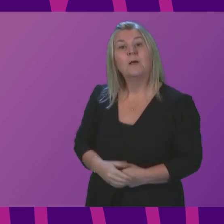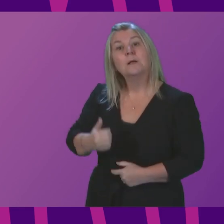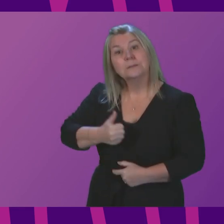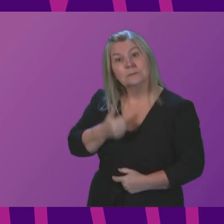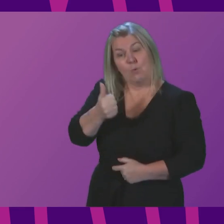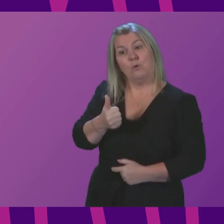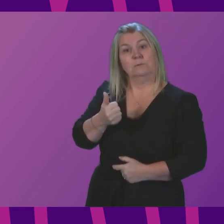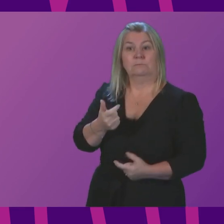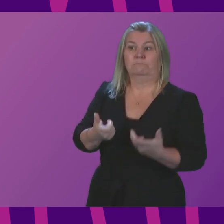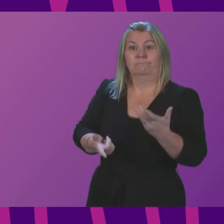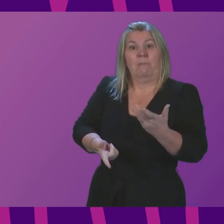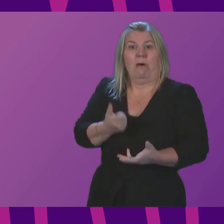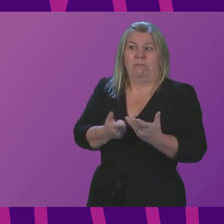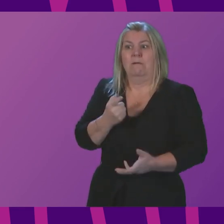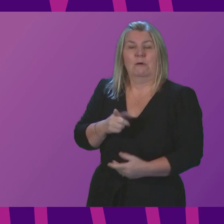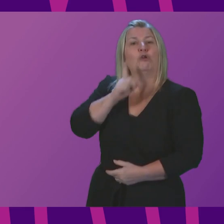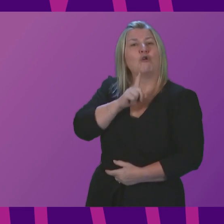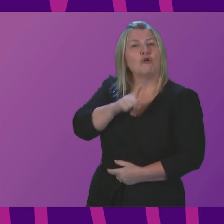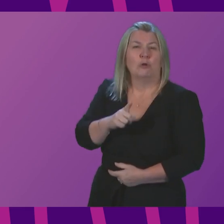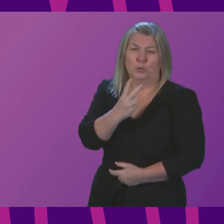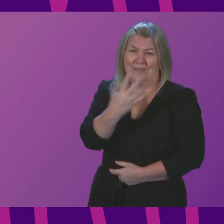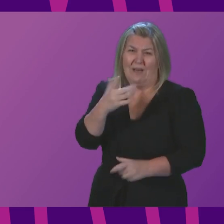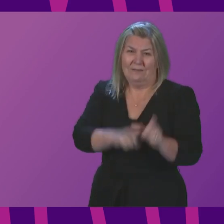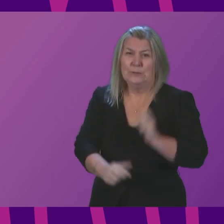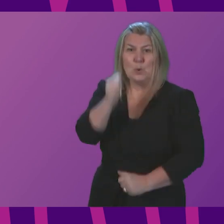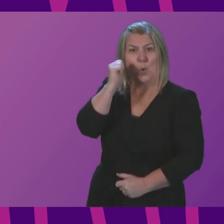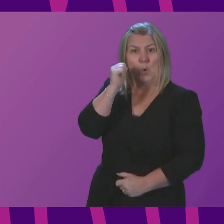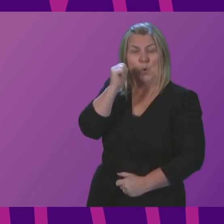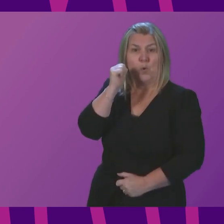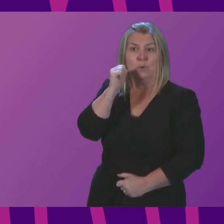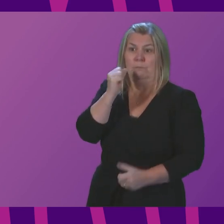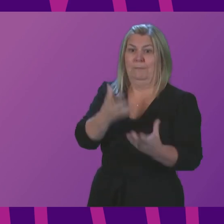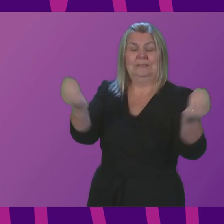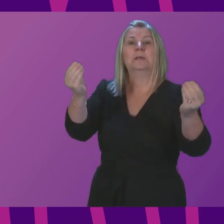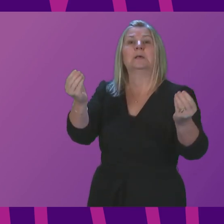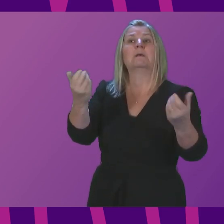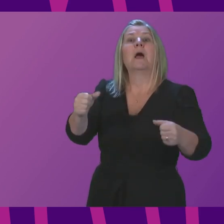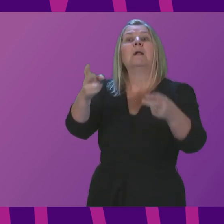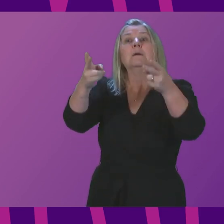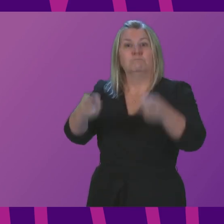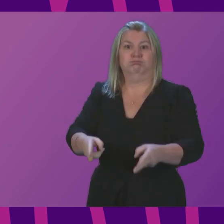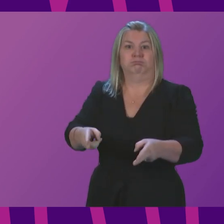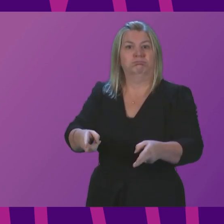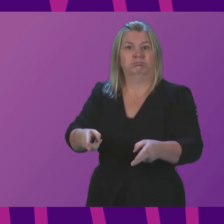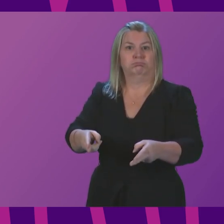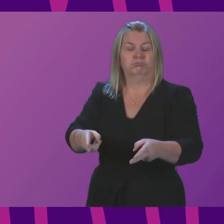which took place more than 25 years ago. She was found dead on the morning of her mother’s 40th birthday.